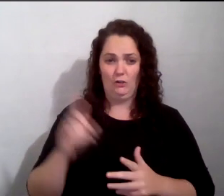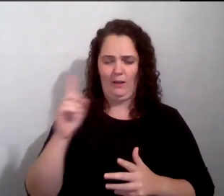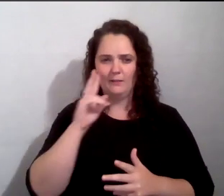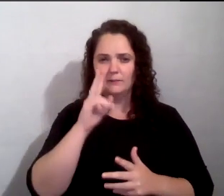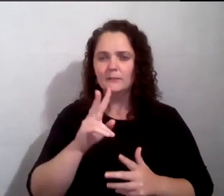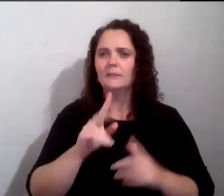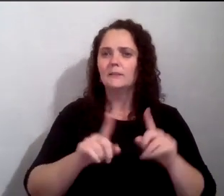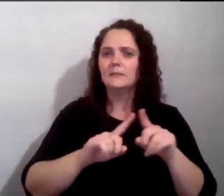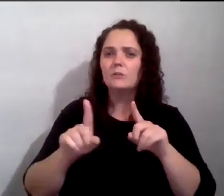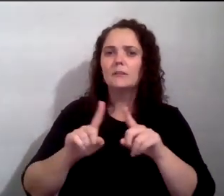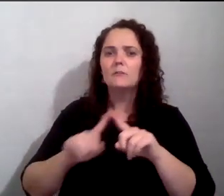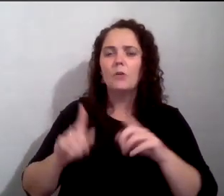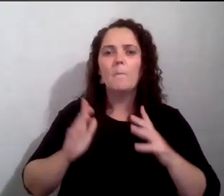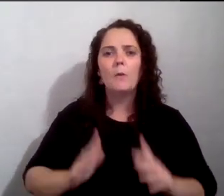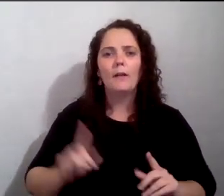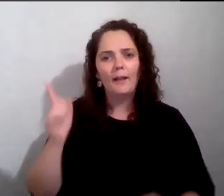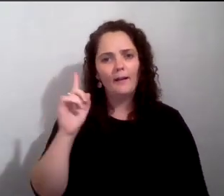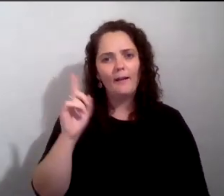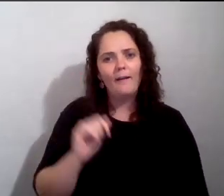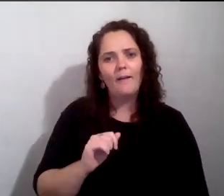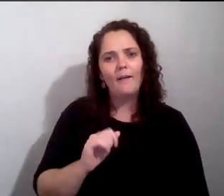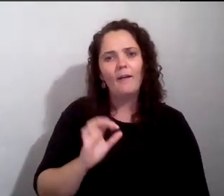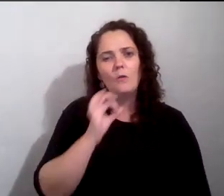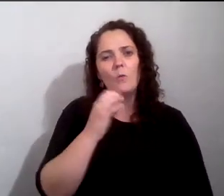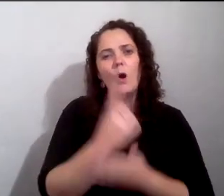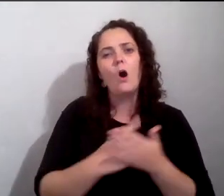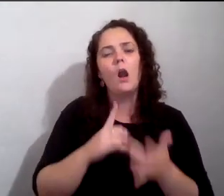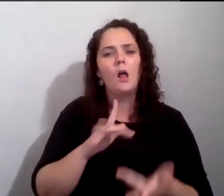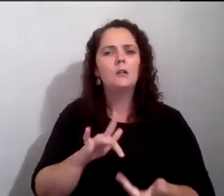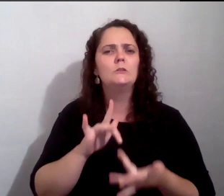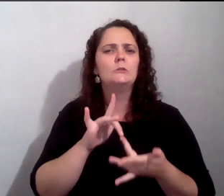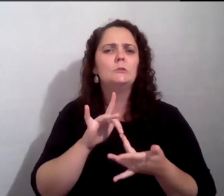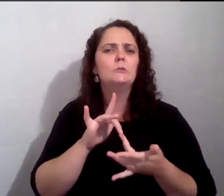within art, not just historical heroised subjects, although